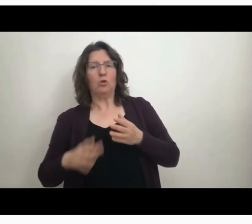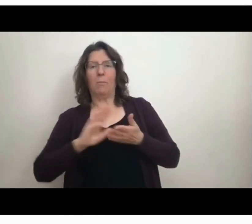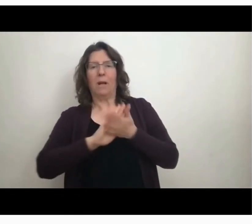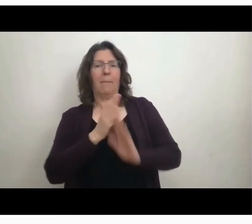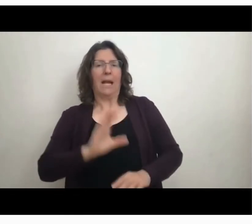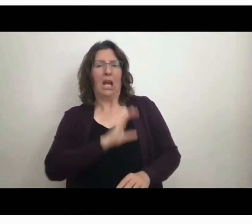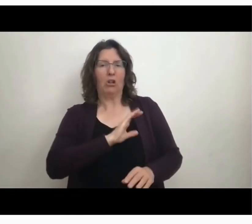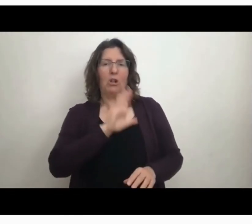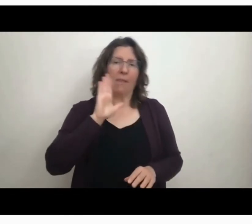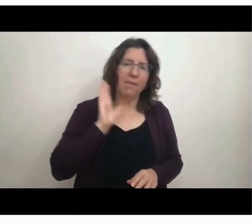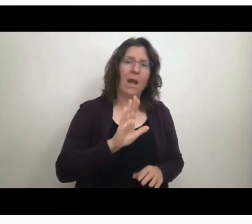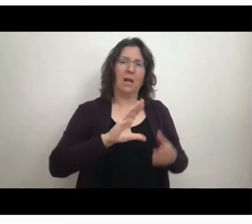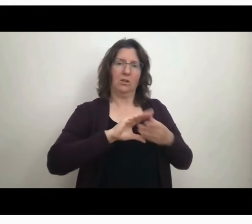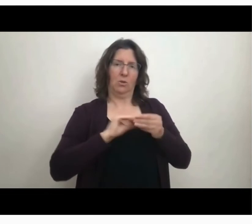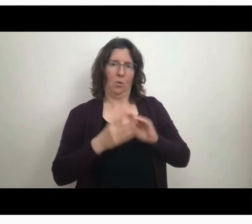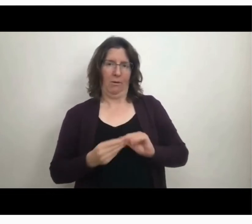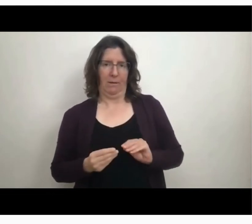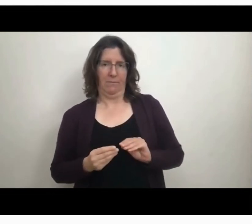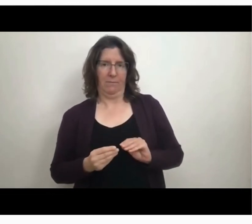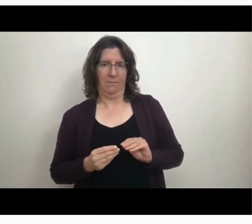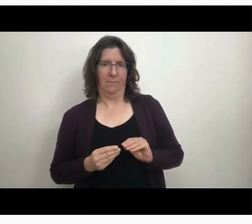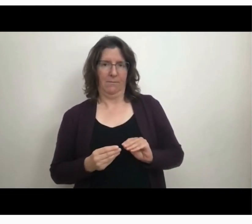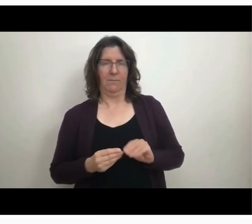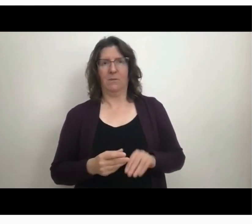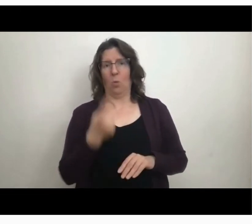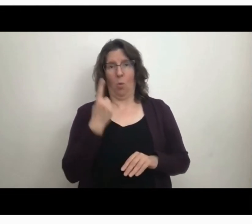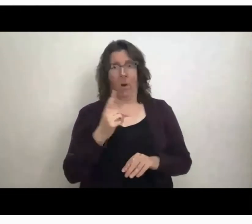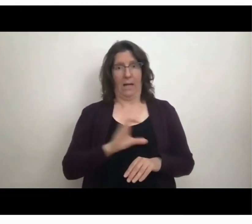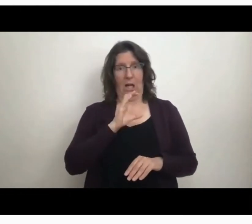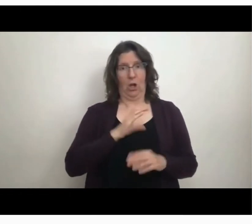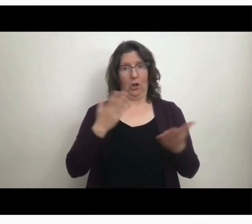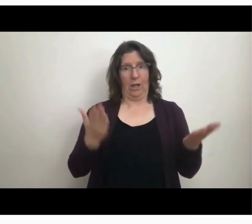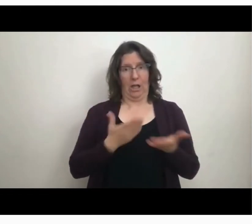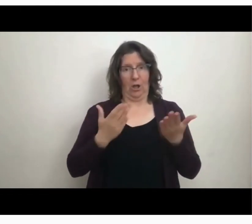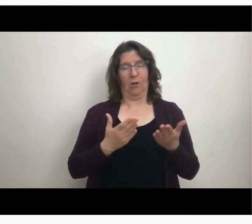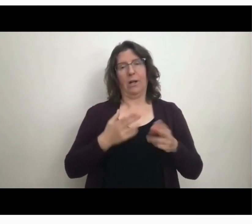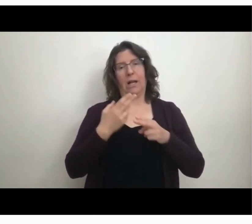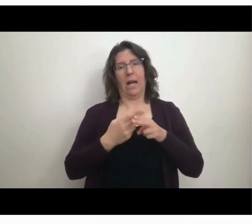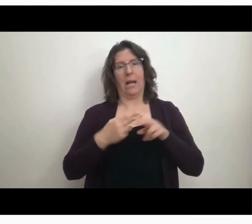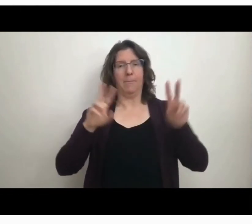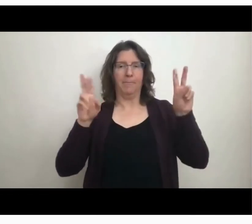the other students served as supporting characters for the main student's storytelling.